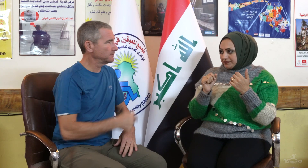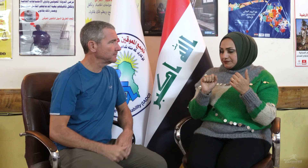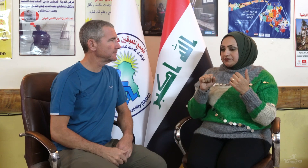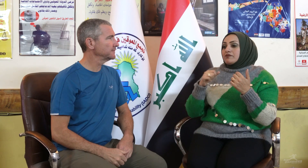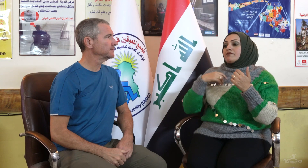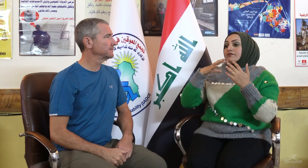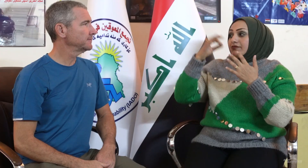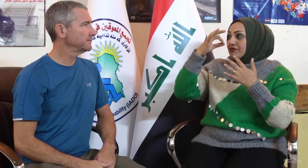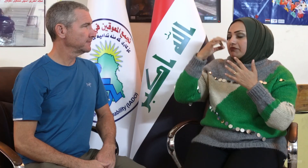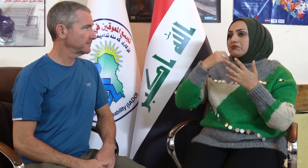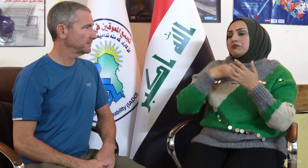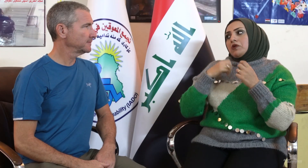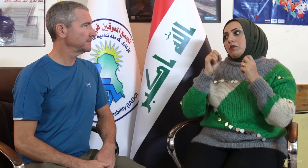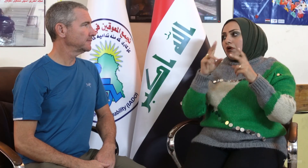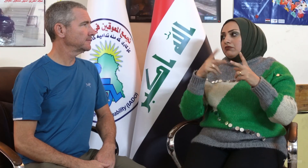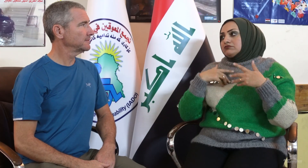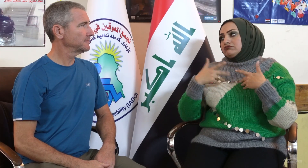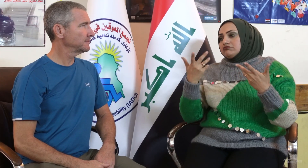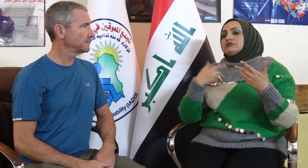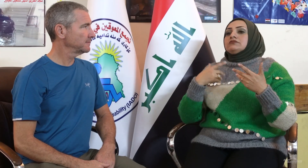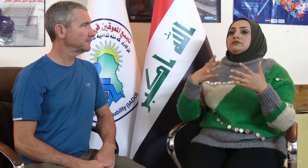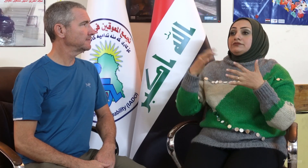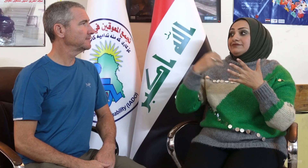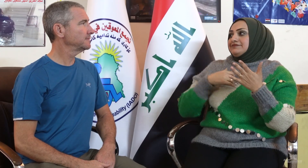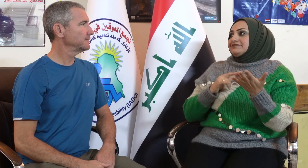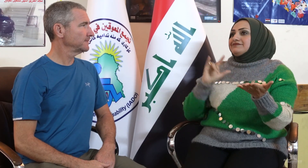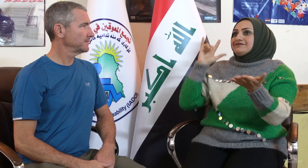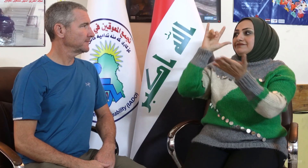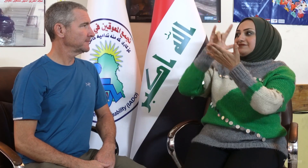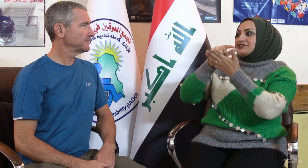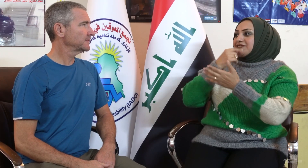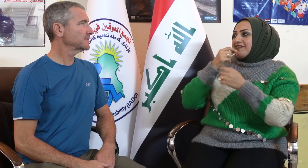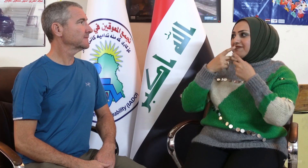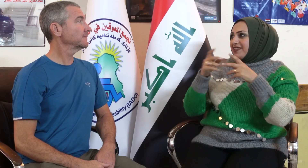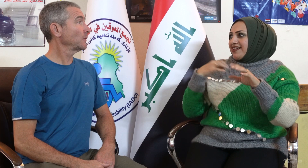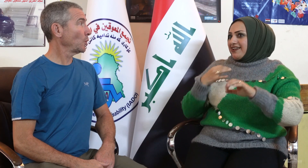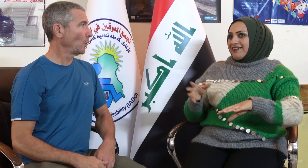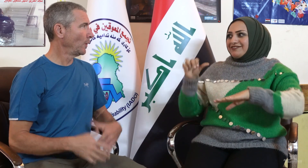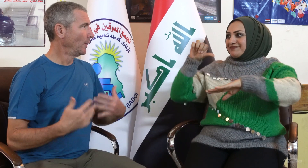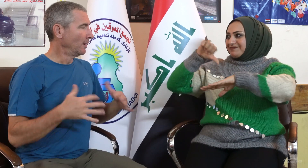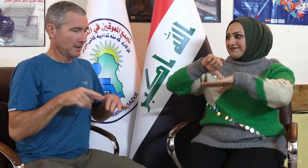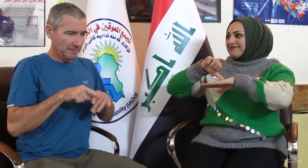Yes, so I had agreed to go to Geneva. I landed in quite a different world from Iraq.